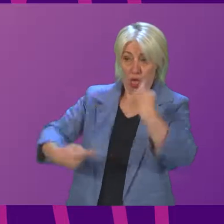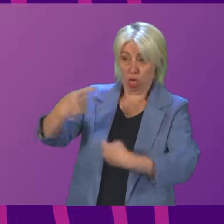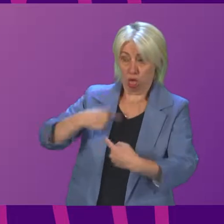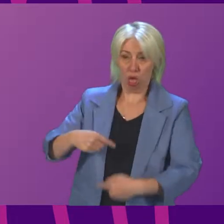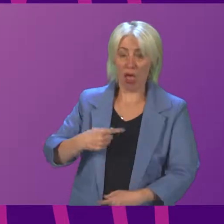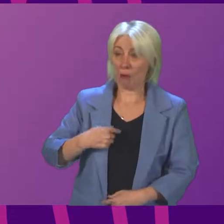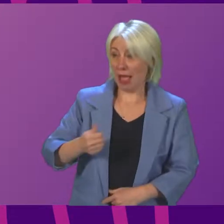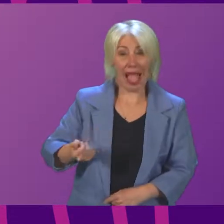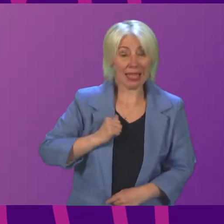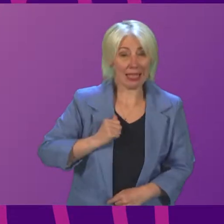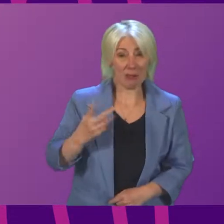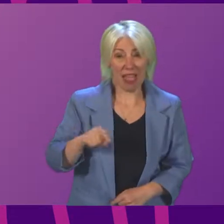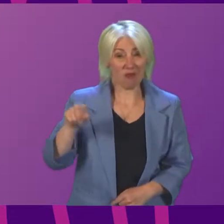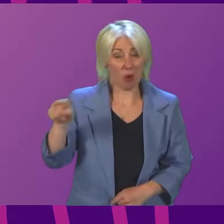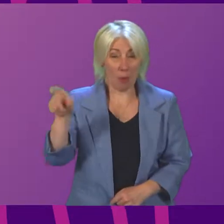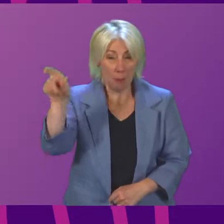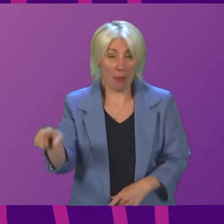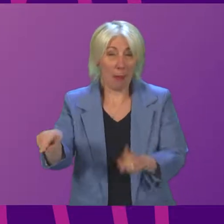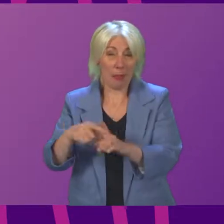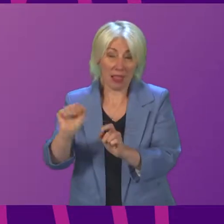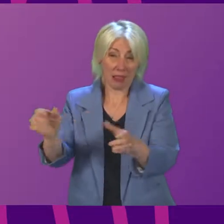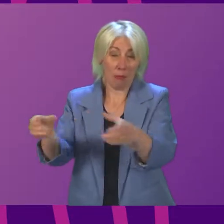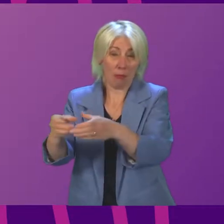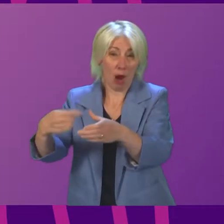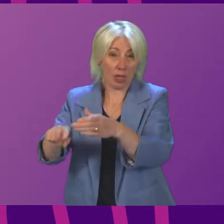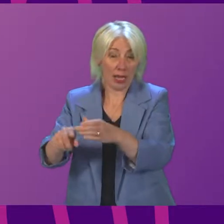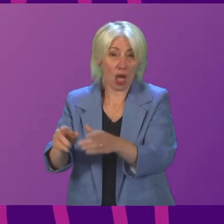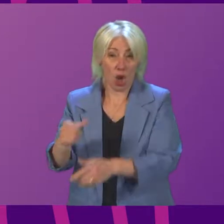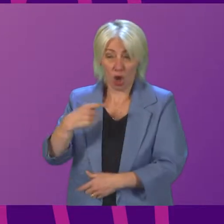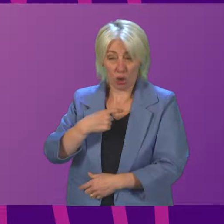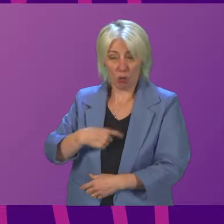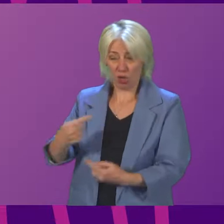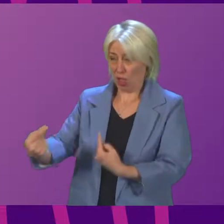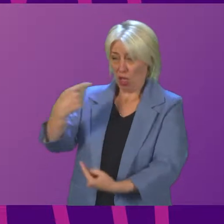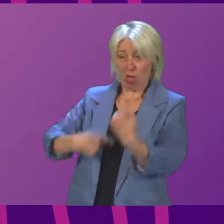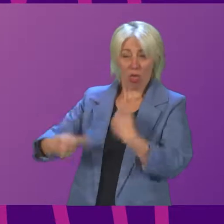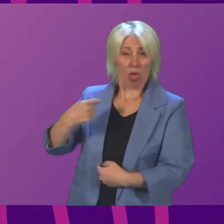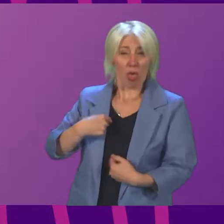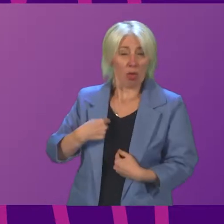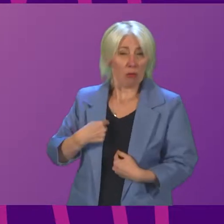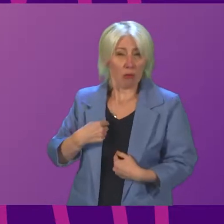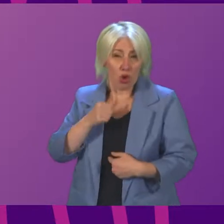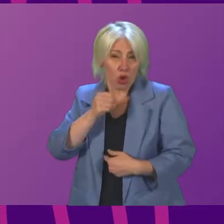and his party—and concentrate on the issues, because personal attacks will not get us anywhere.